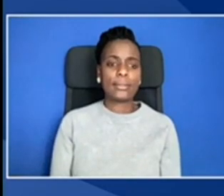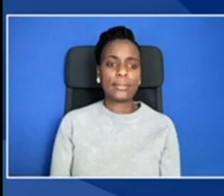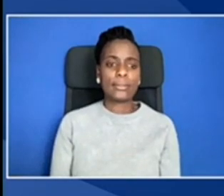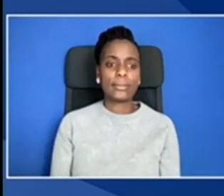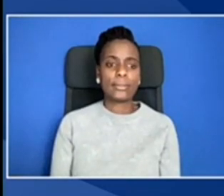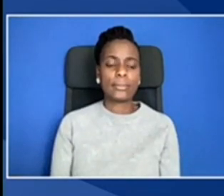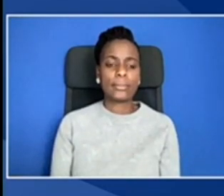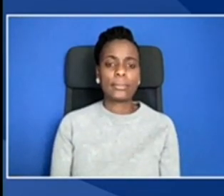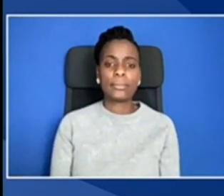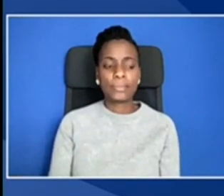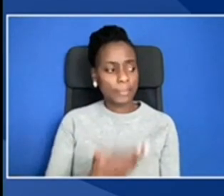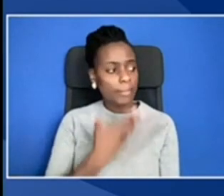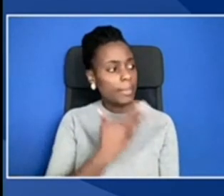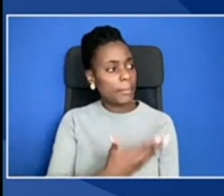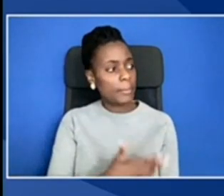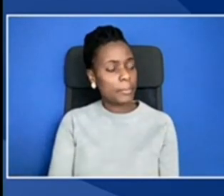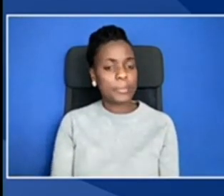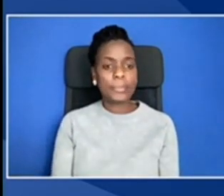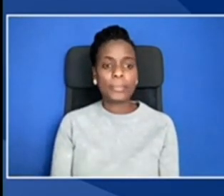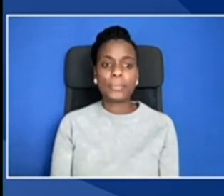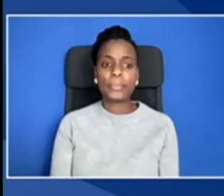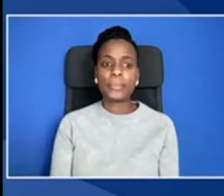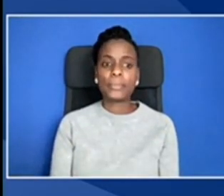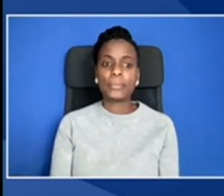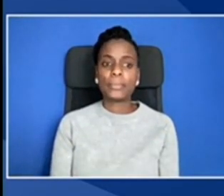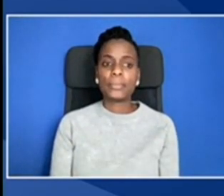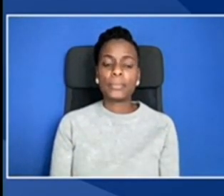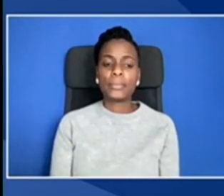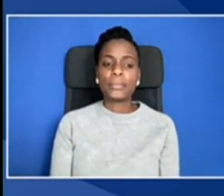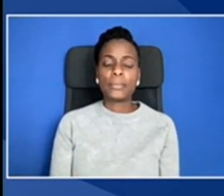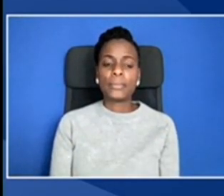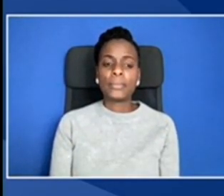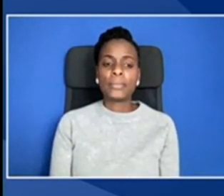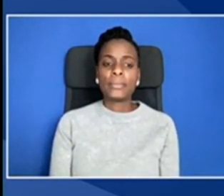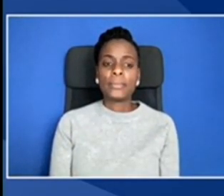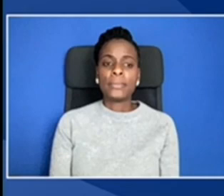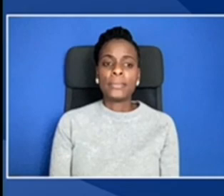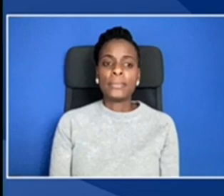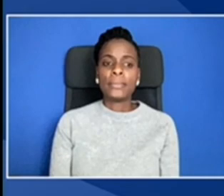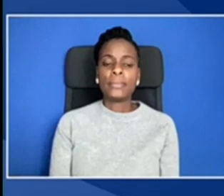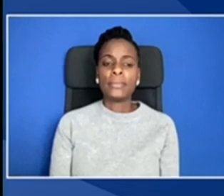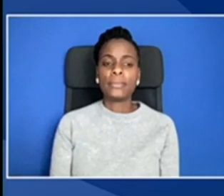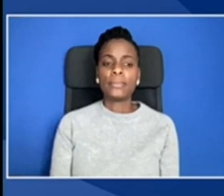Thank you, Wisdom. Cindy.